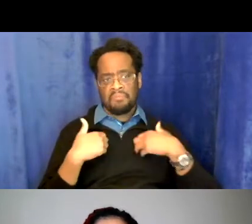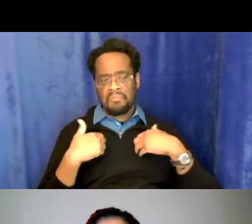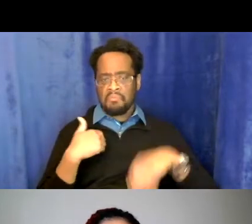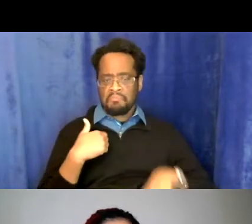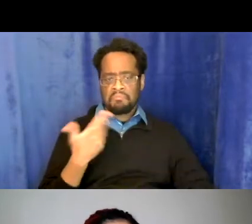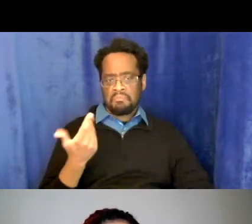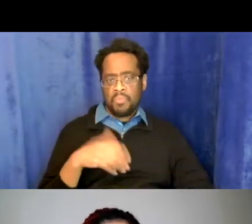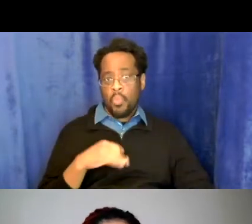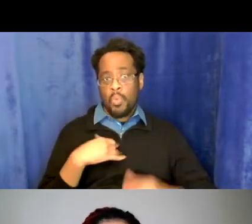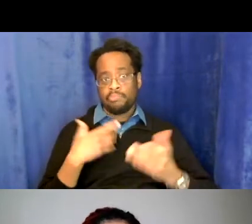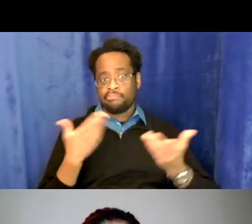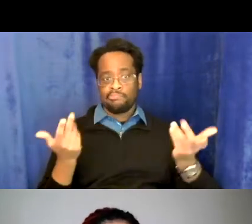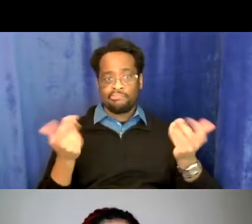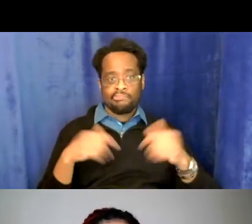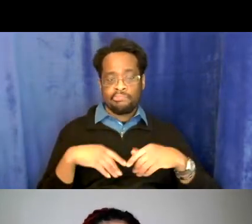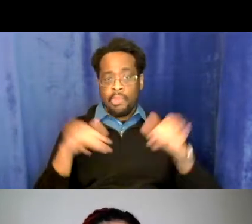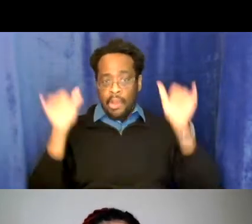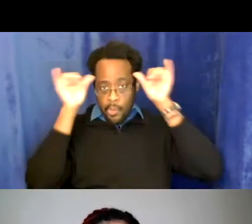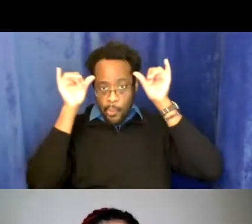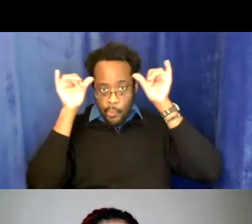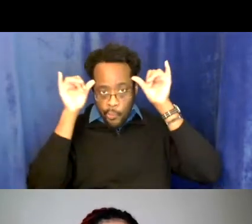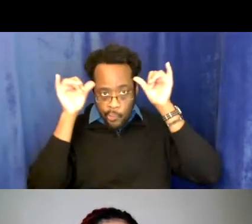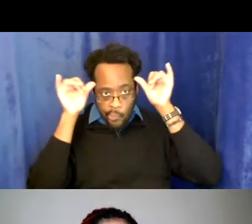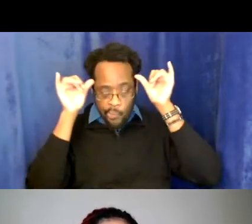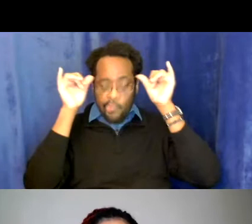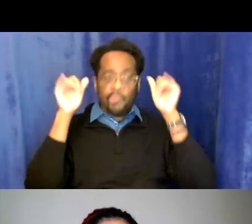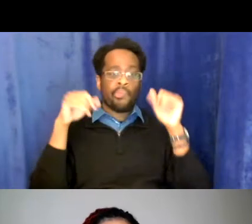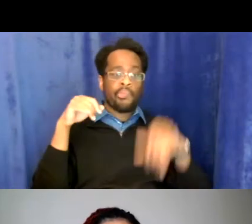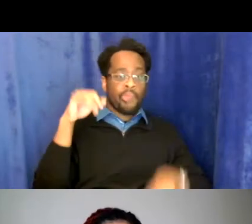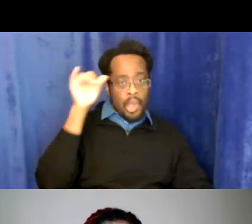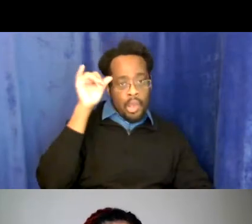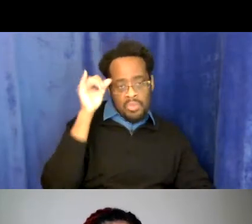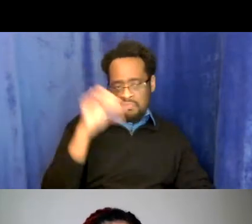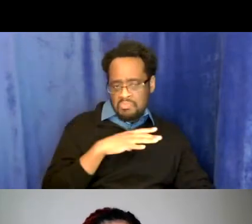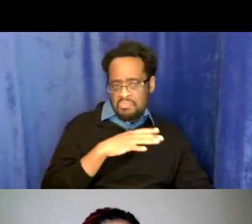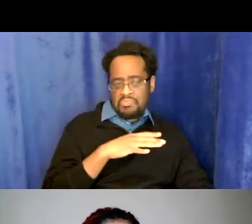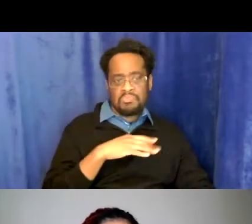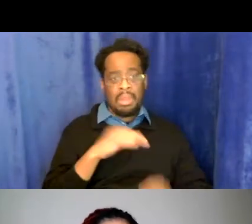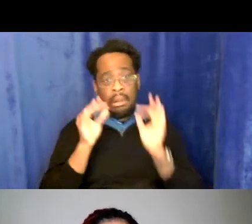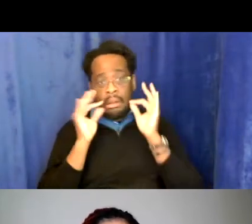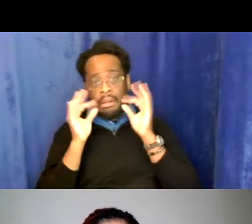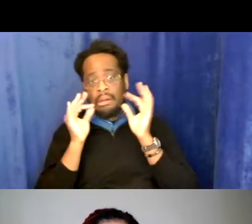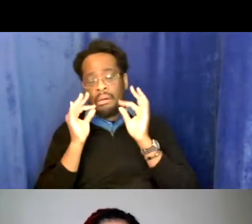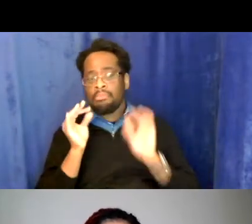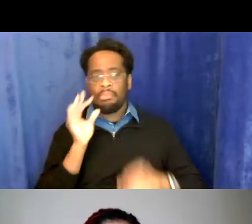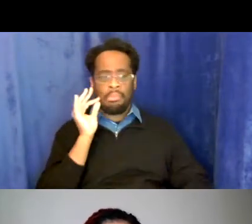uh not a significant change between the sign or the cow. Cow can be done with two hands or one hand.